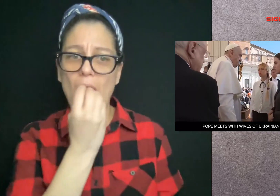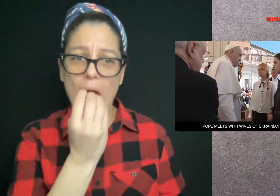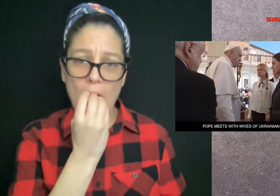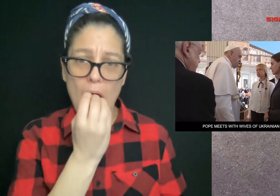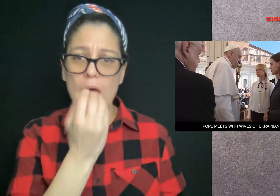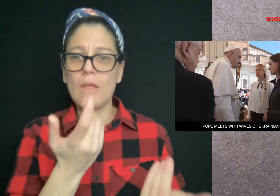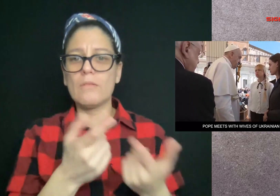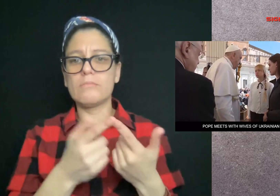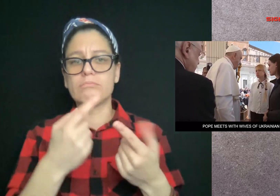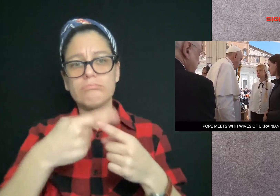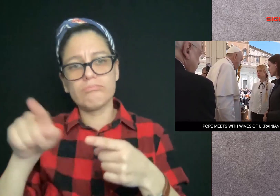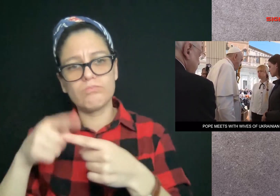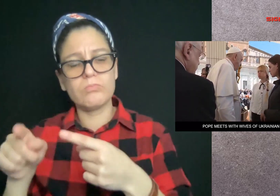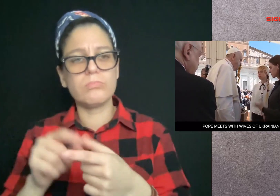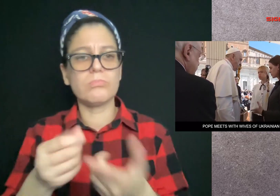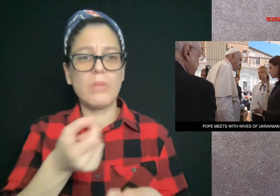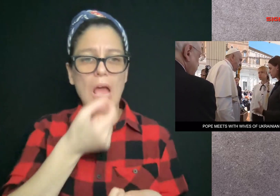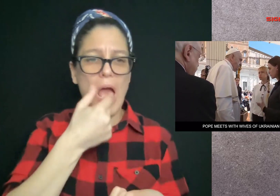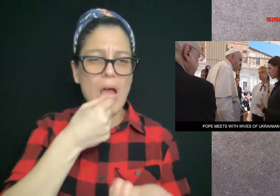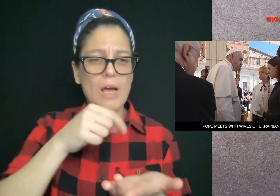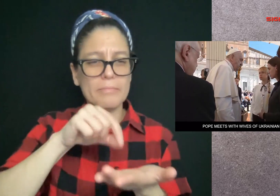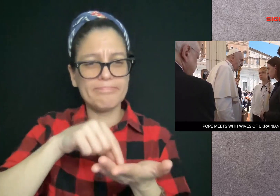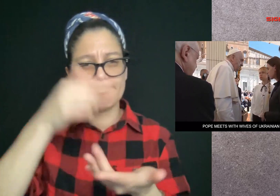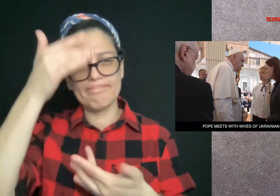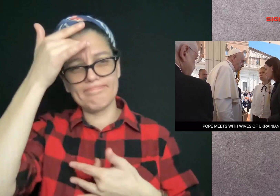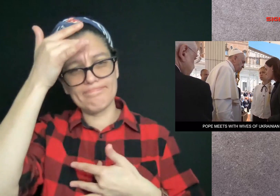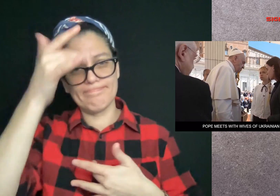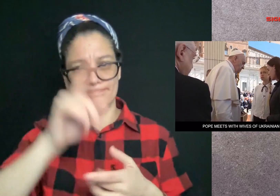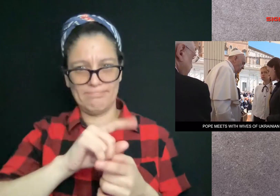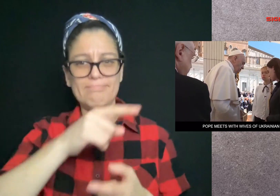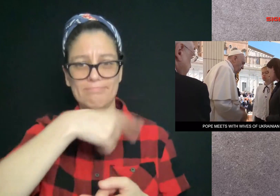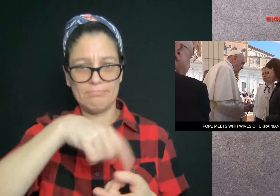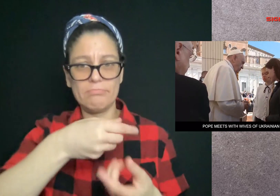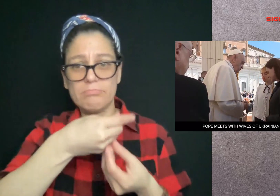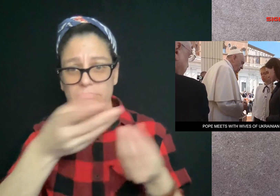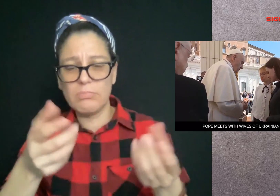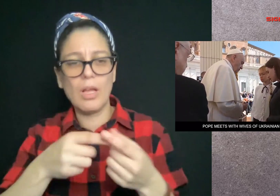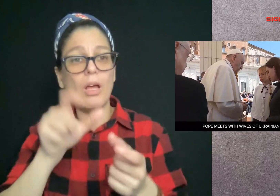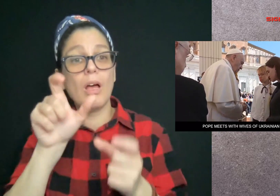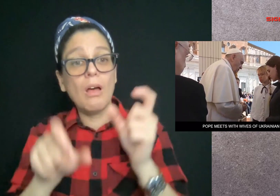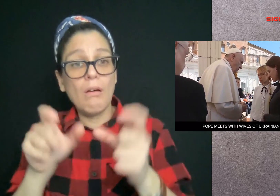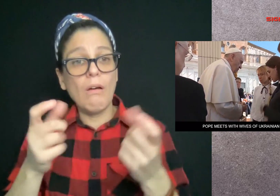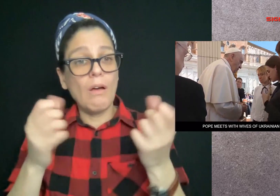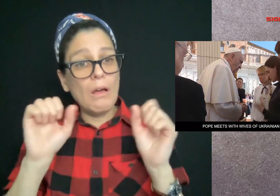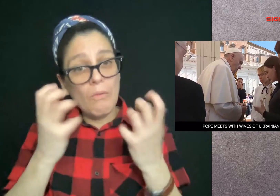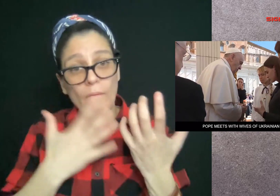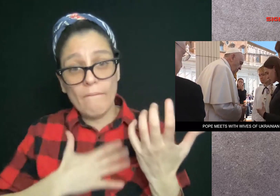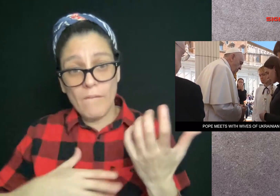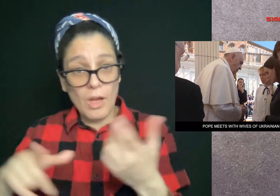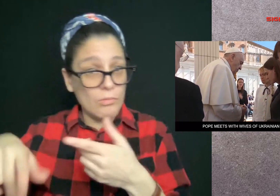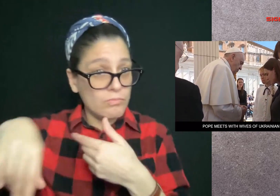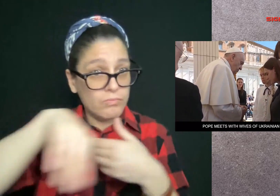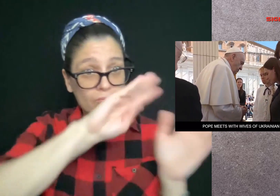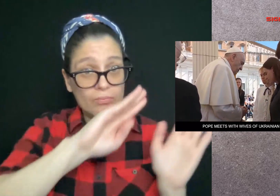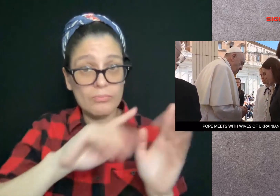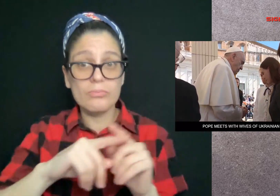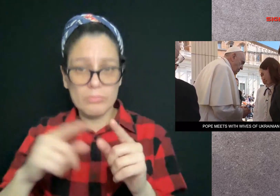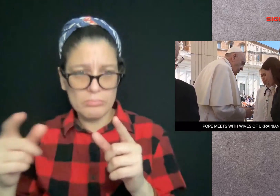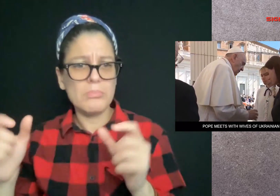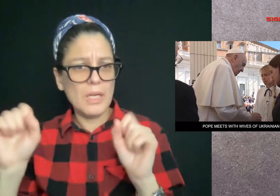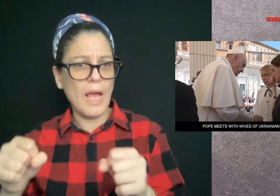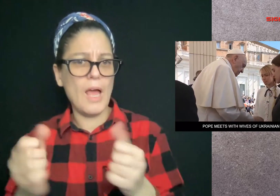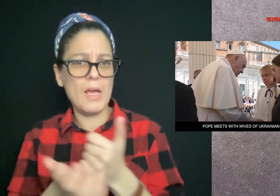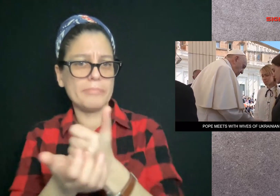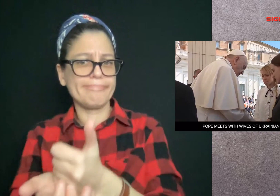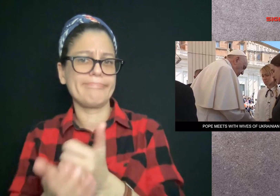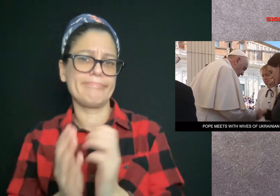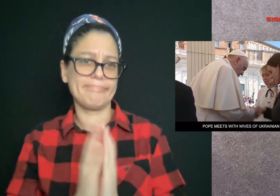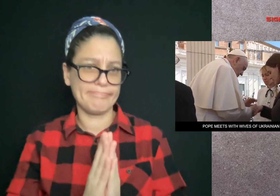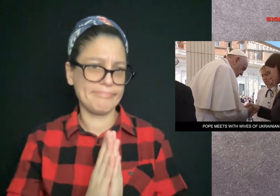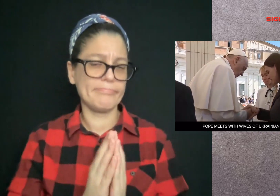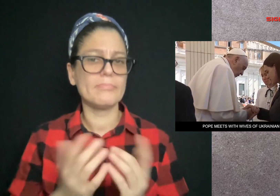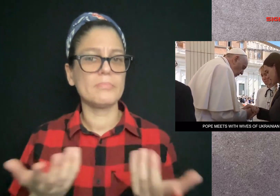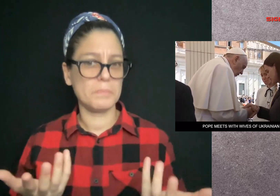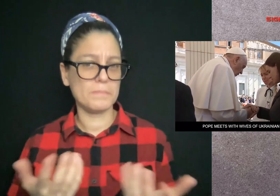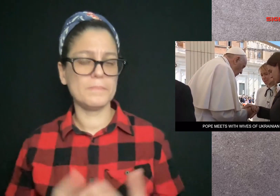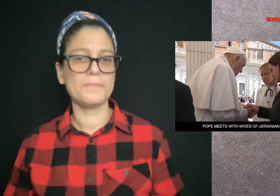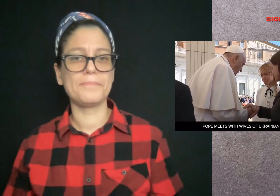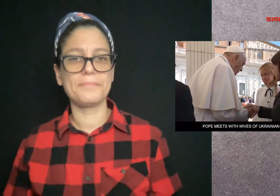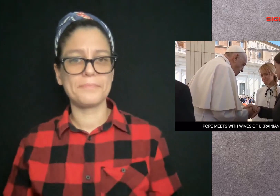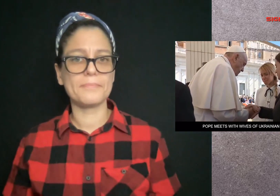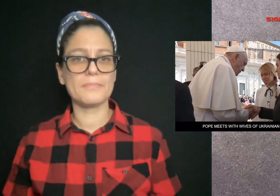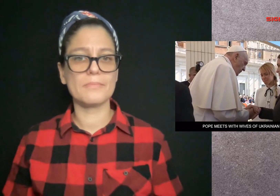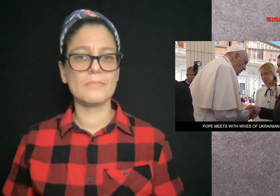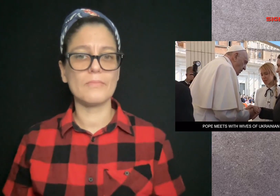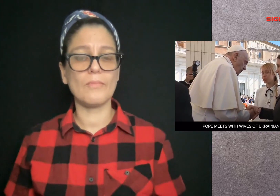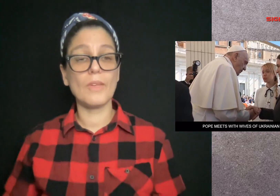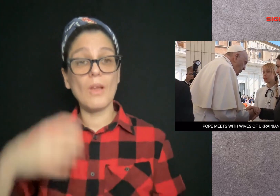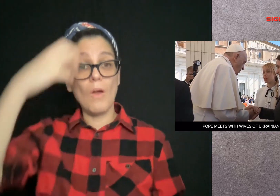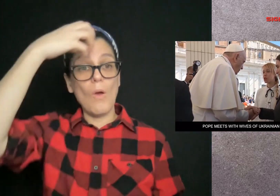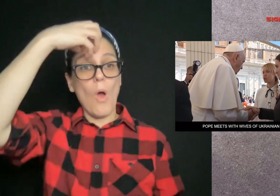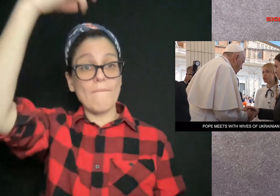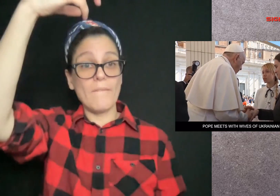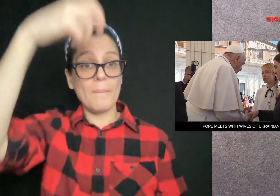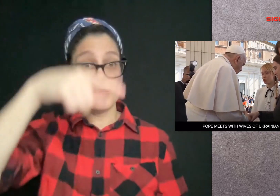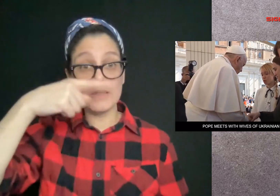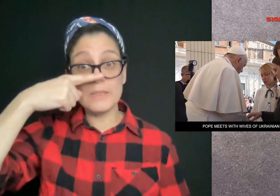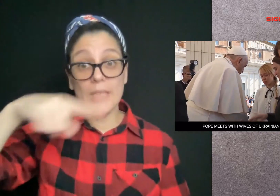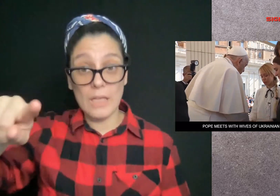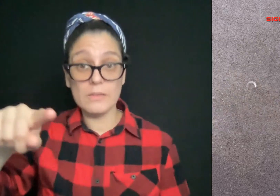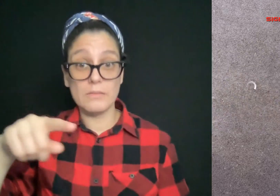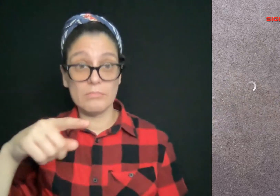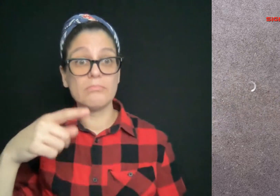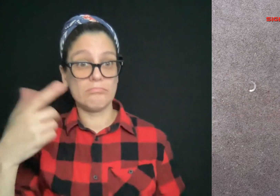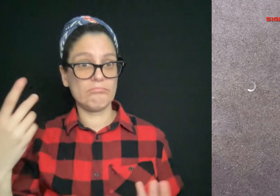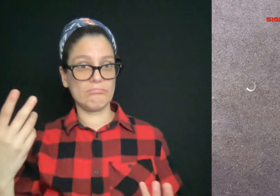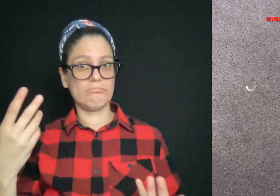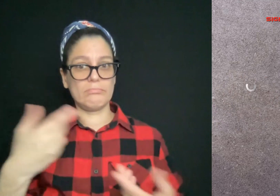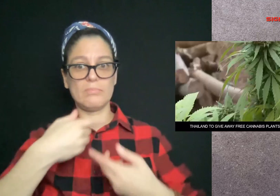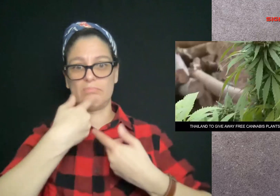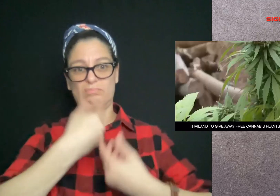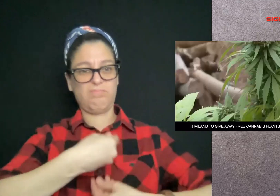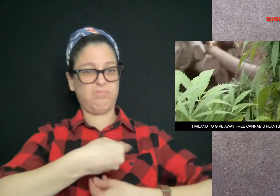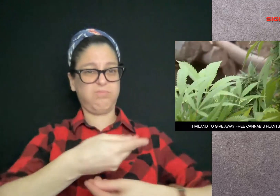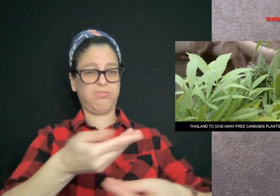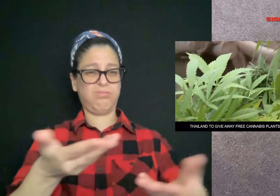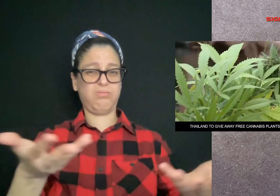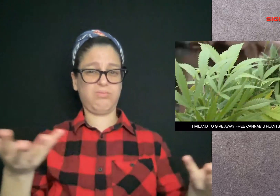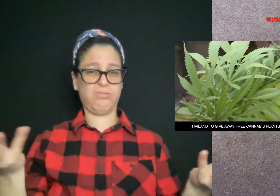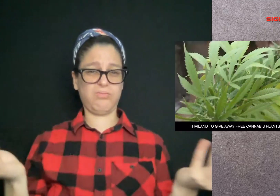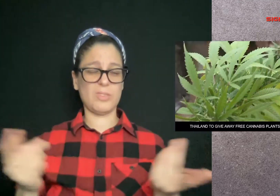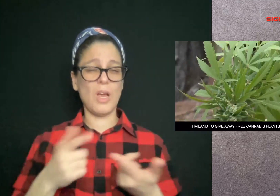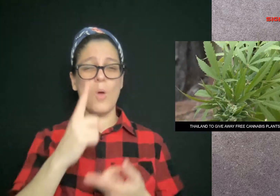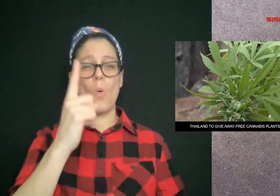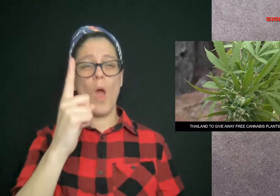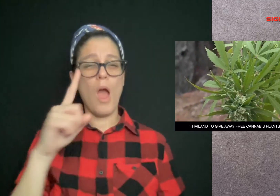area of safe passage for food medical supplies or people who want to leave